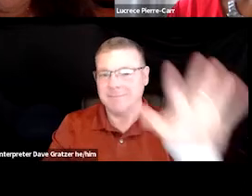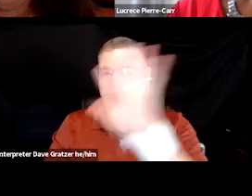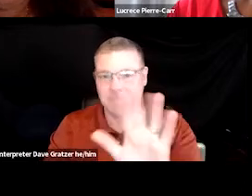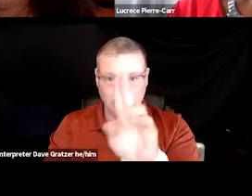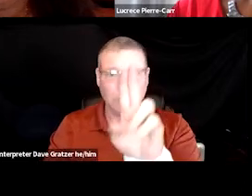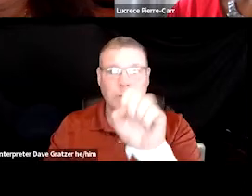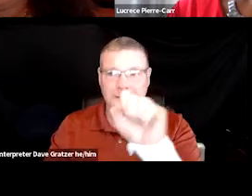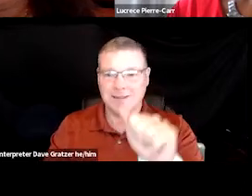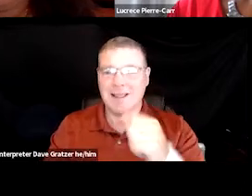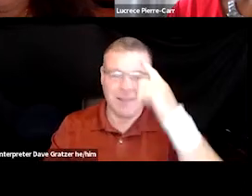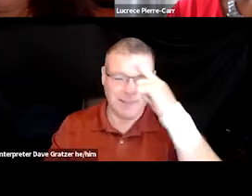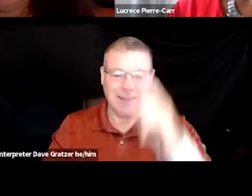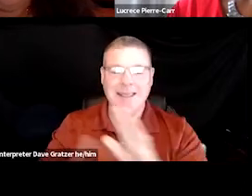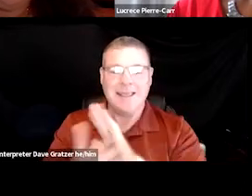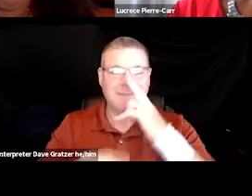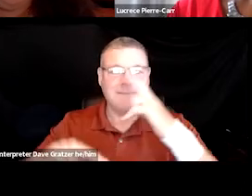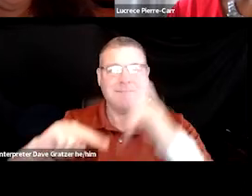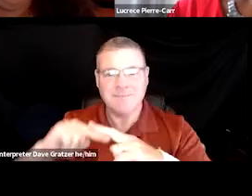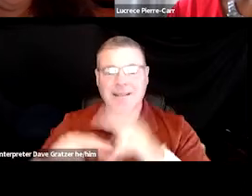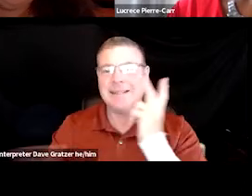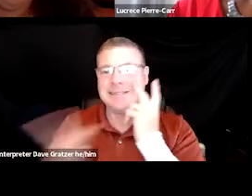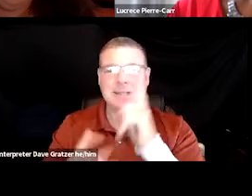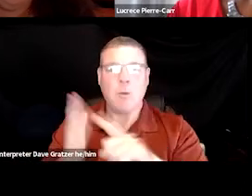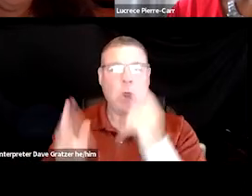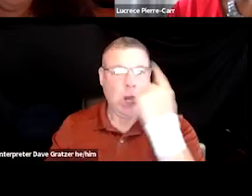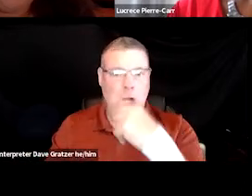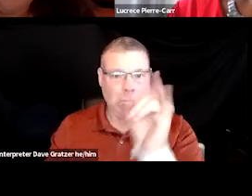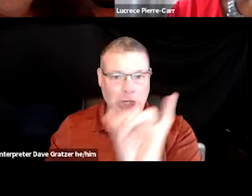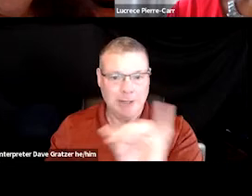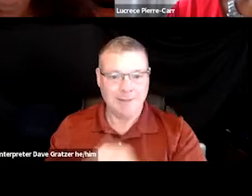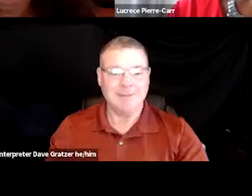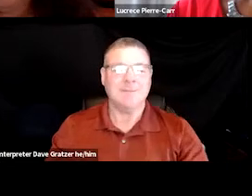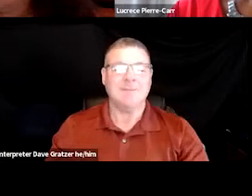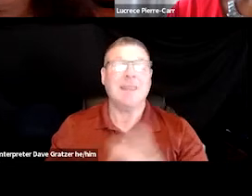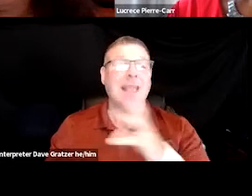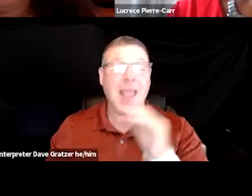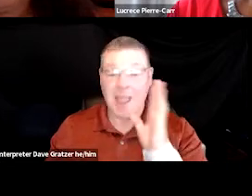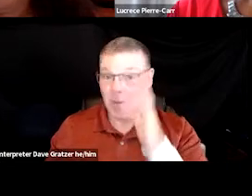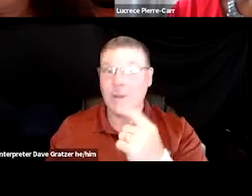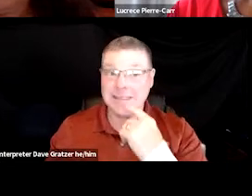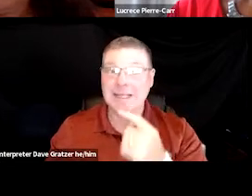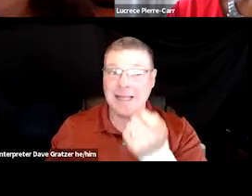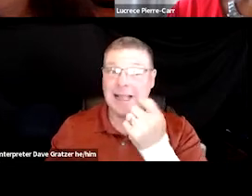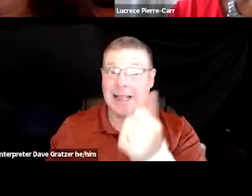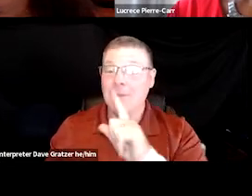So I always think it's fun to see what it looks like. So this is what it looks like. I will say it looks a little bit lonelier now,